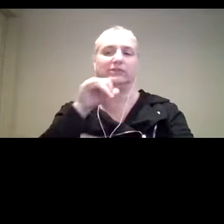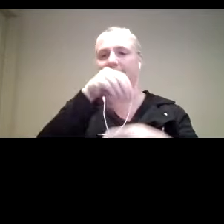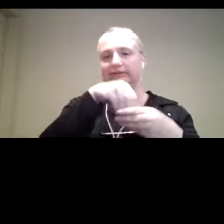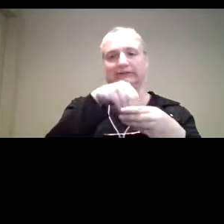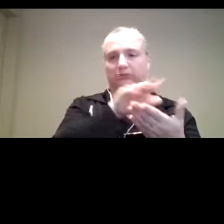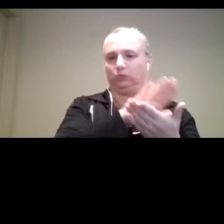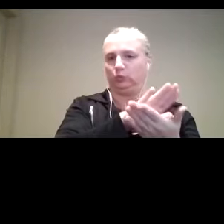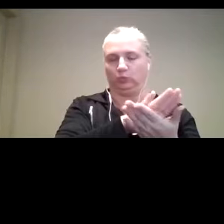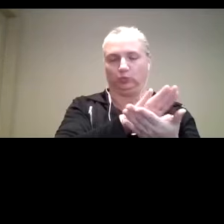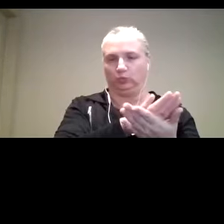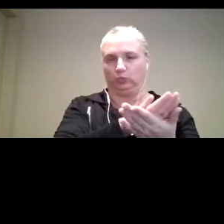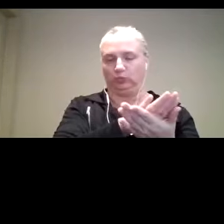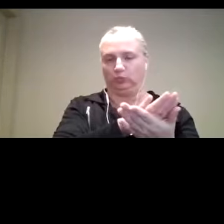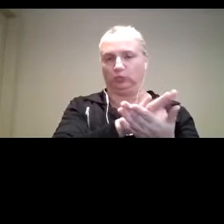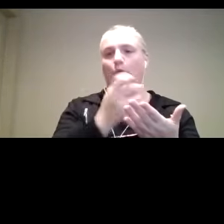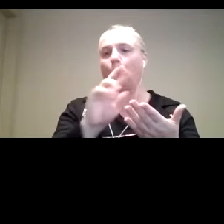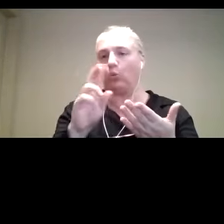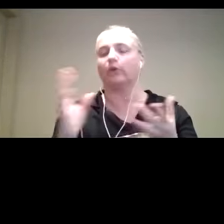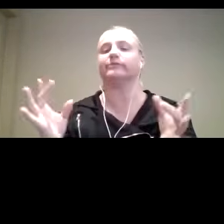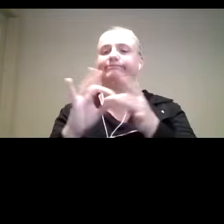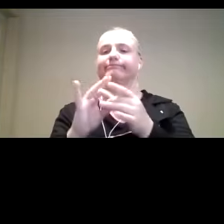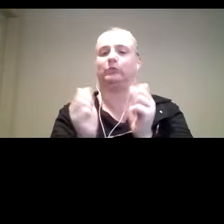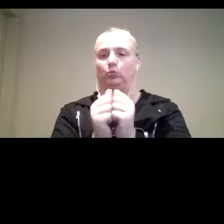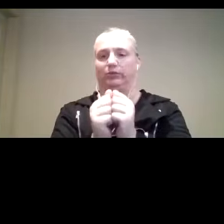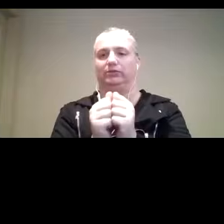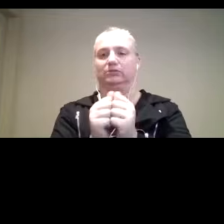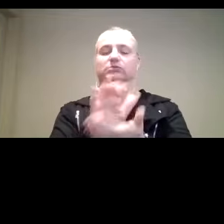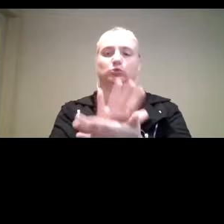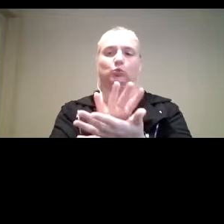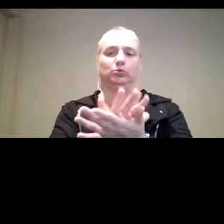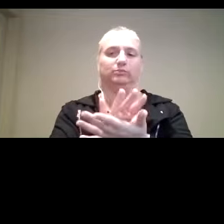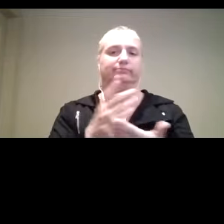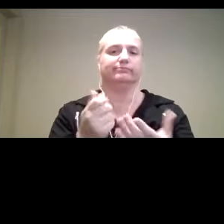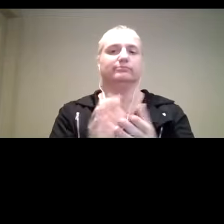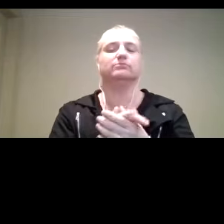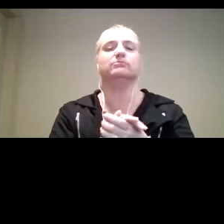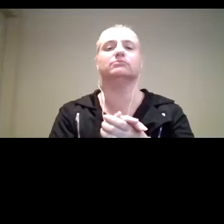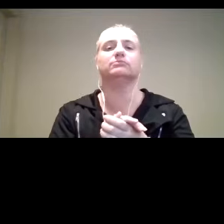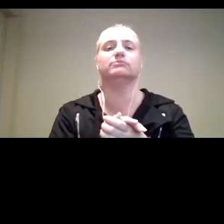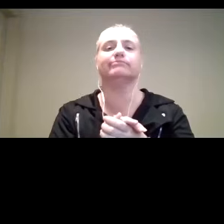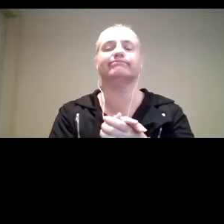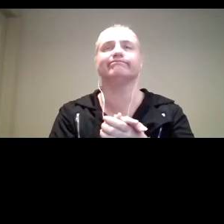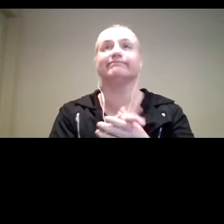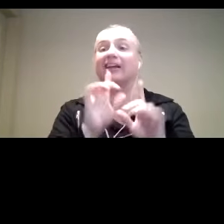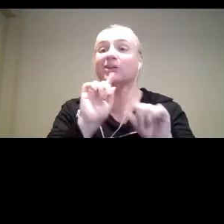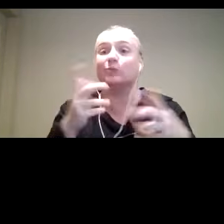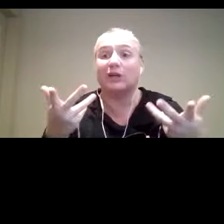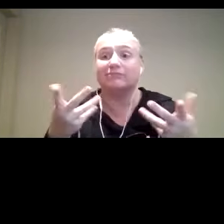or in conjunction with the school building. And the answer is it depends, of course.